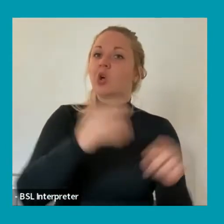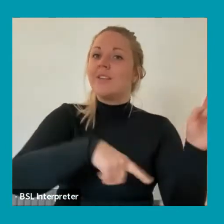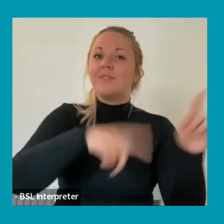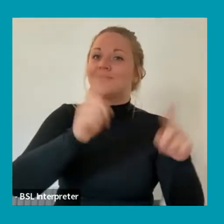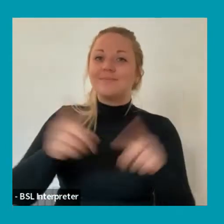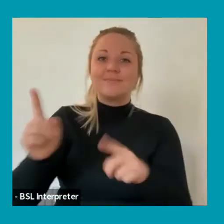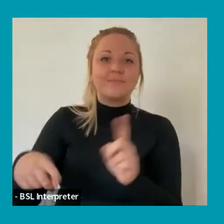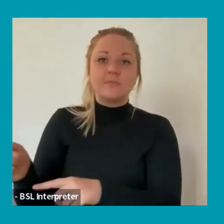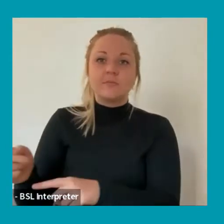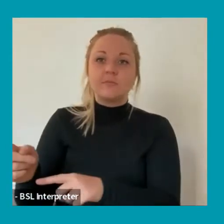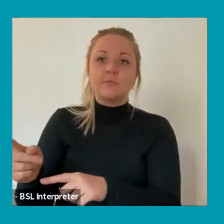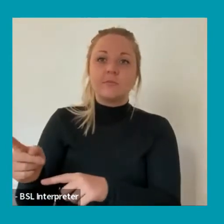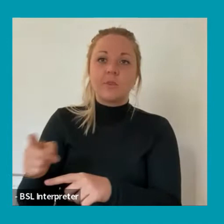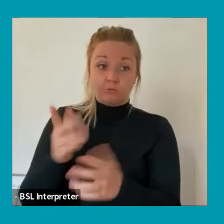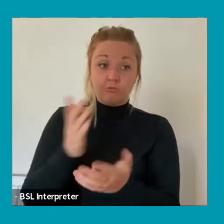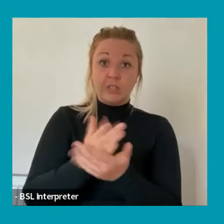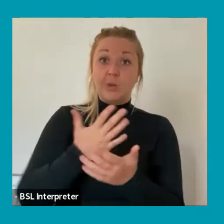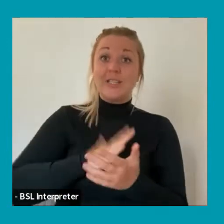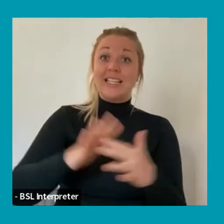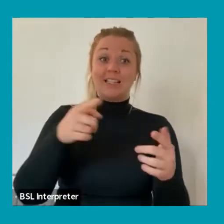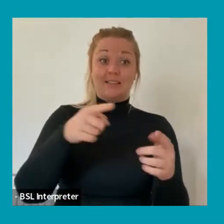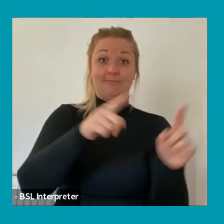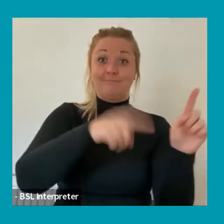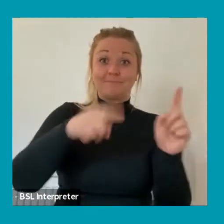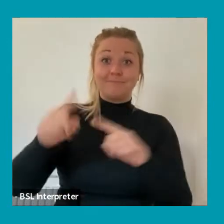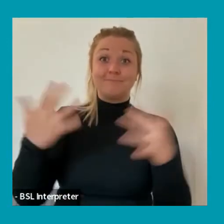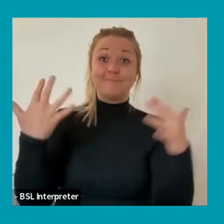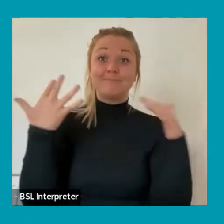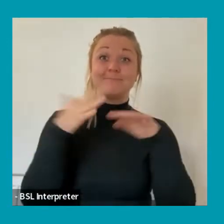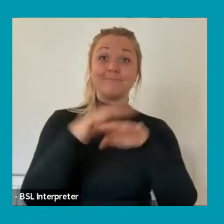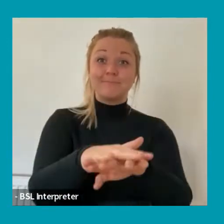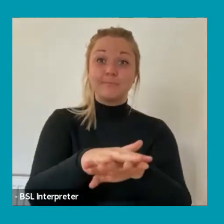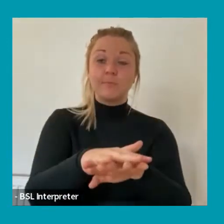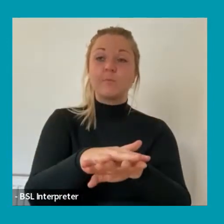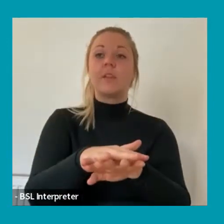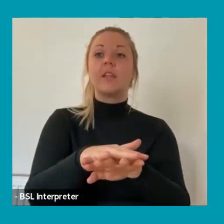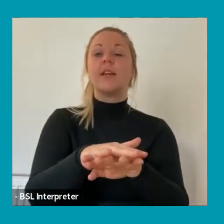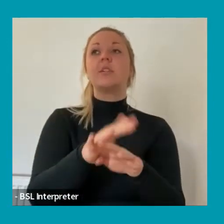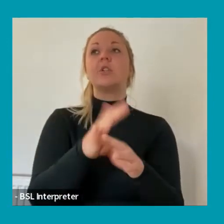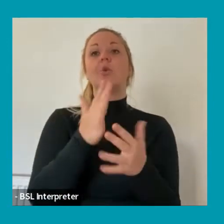of the intersectional issues. We made sure that our workforce isn't just